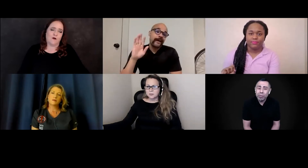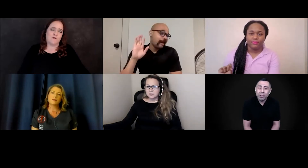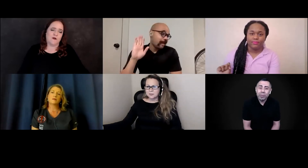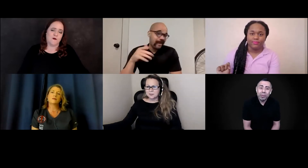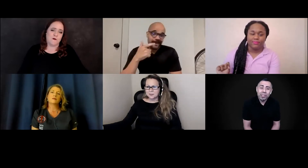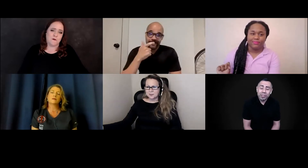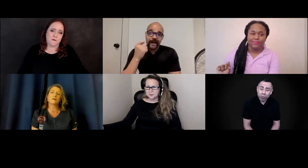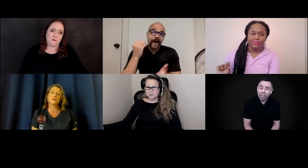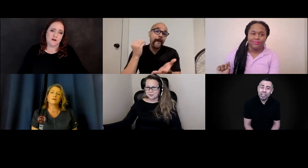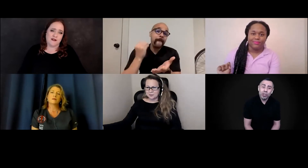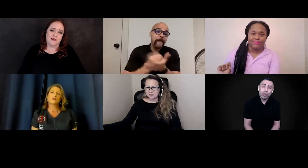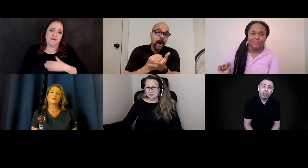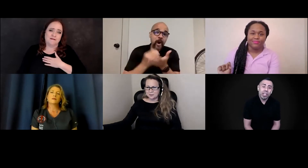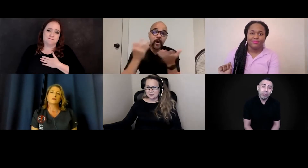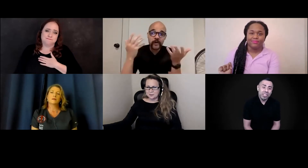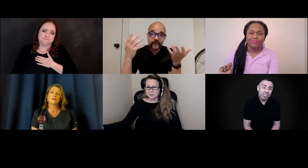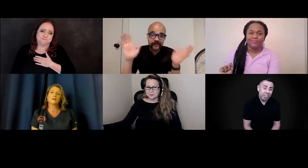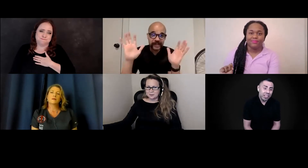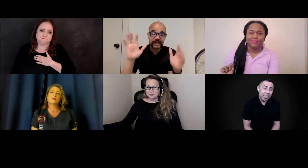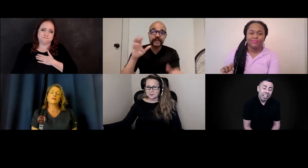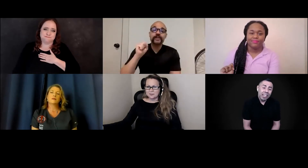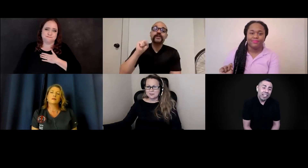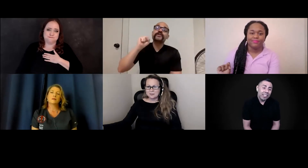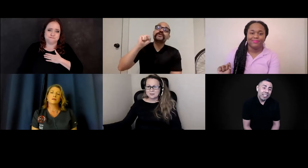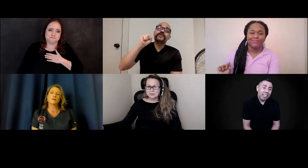bit of disappointment with the quality of interpret errings I'm receiving.